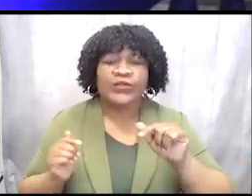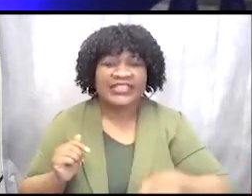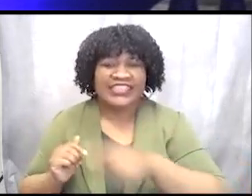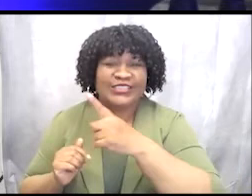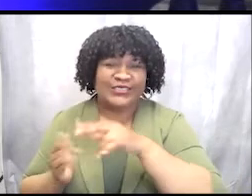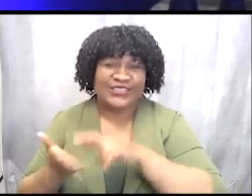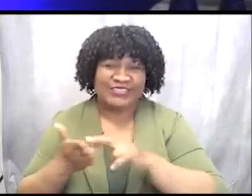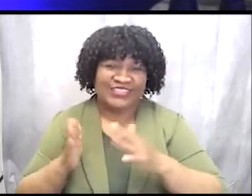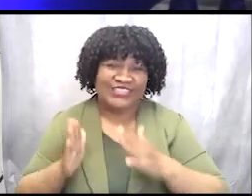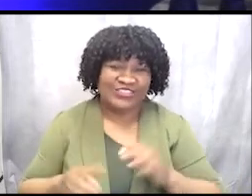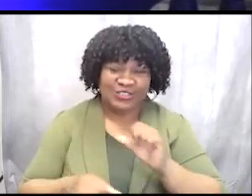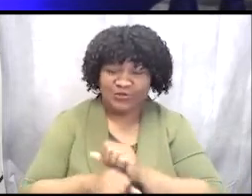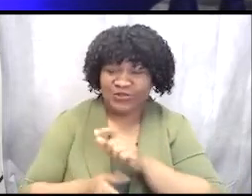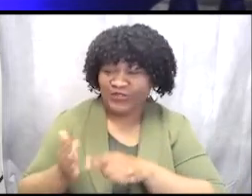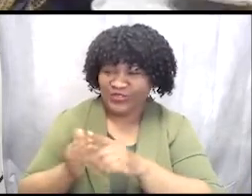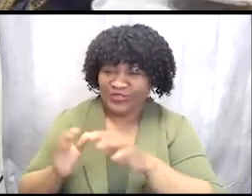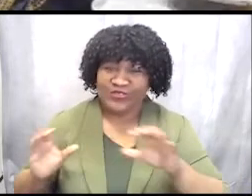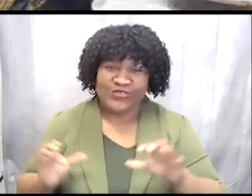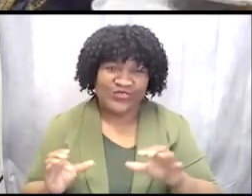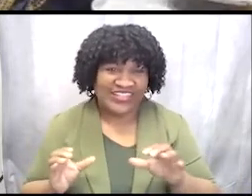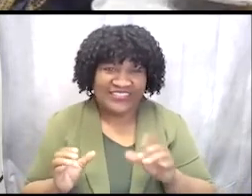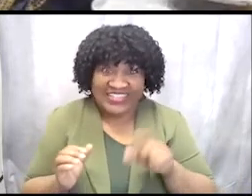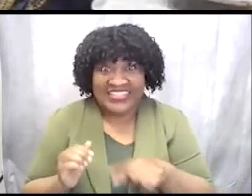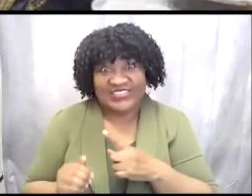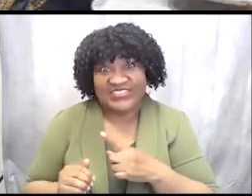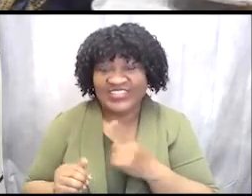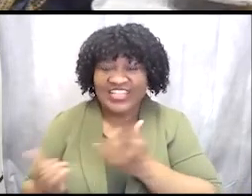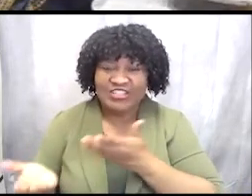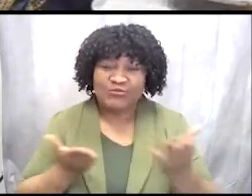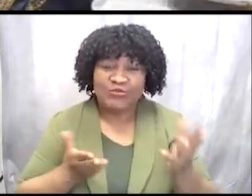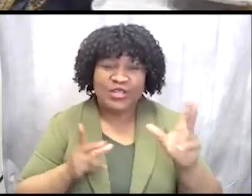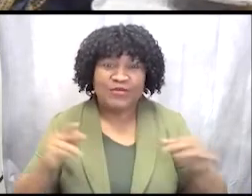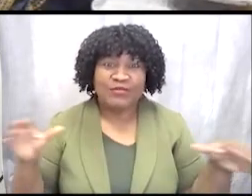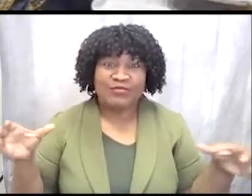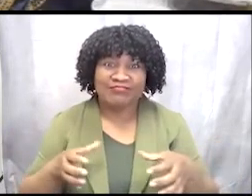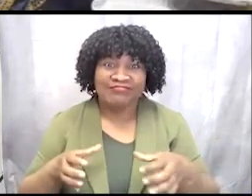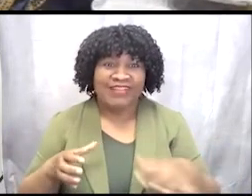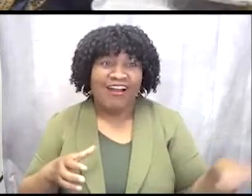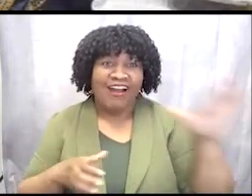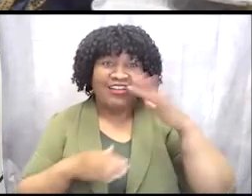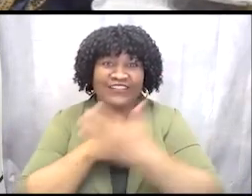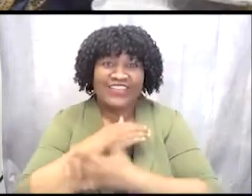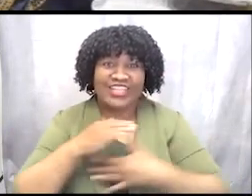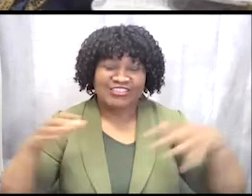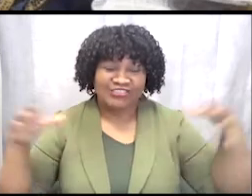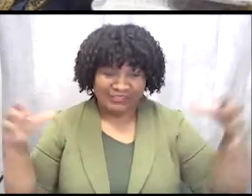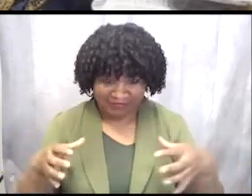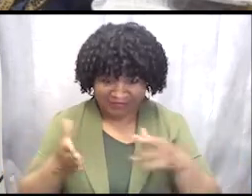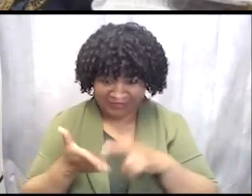and the work that you're doing and work... And you're bringing people together from around the country who are really looking at this